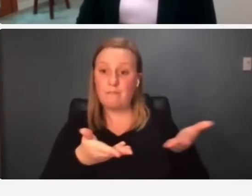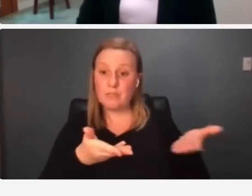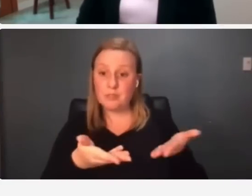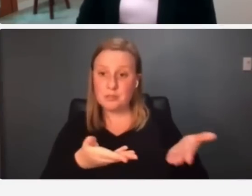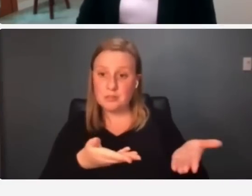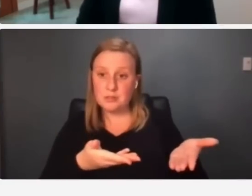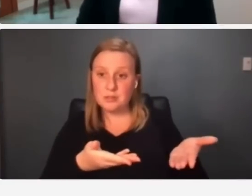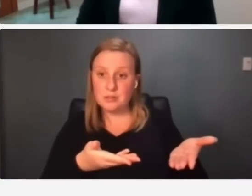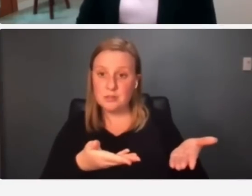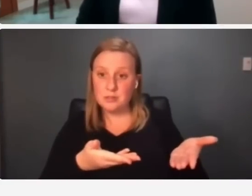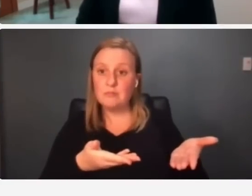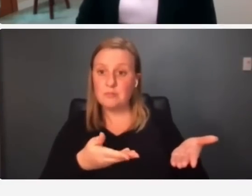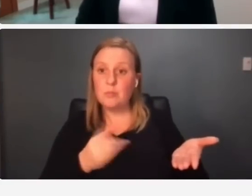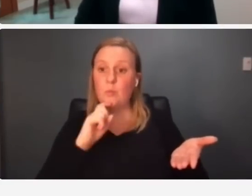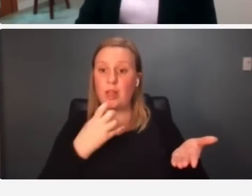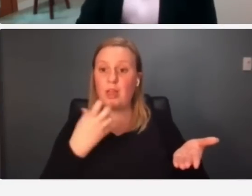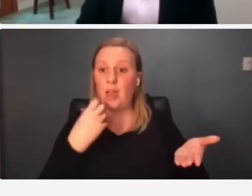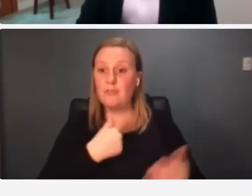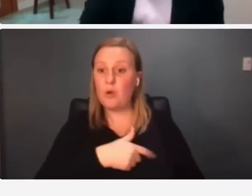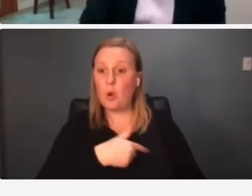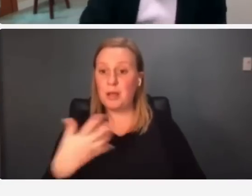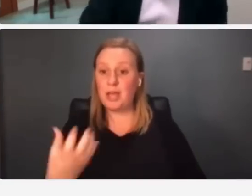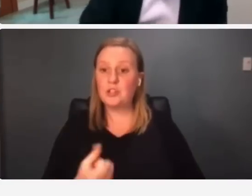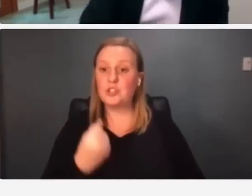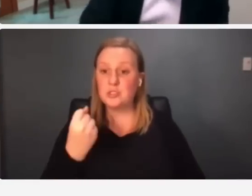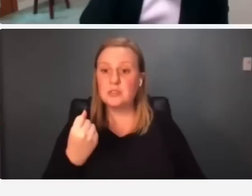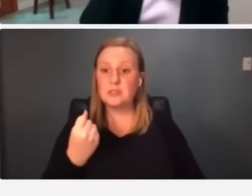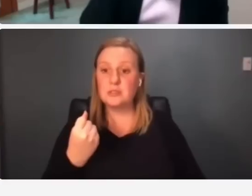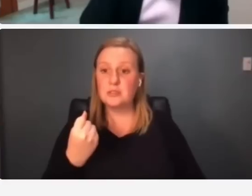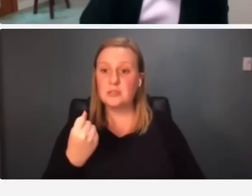obligations linked to that service provision which are